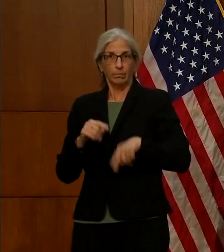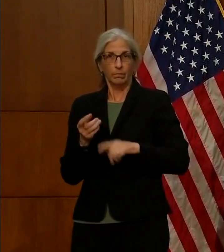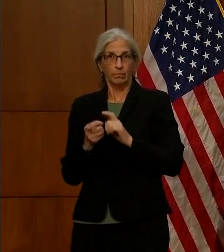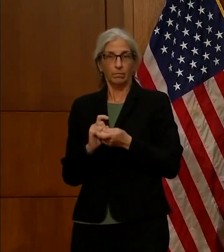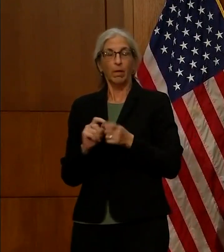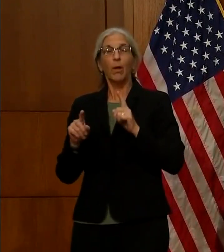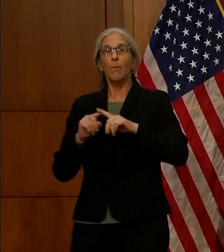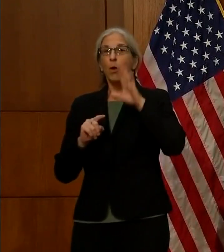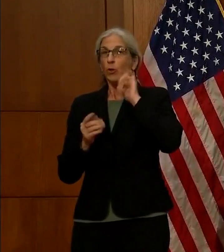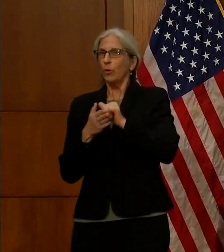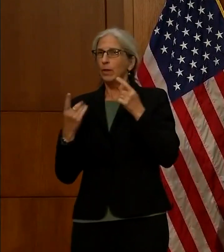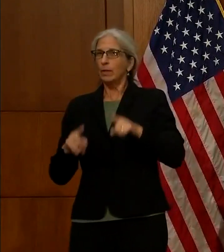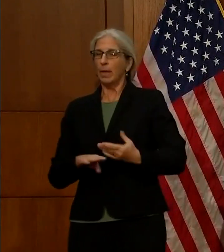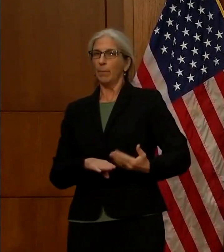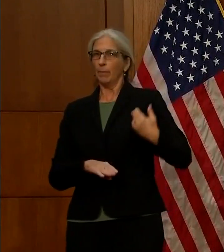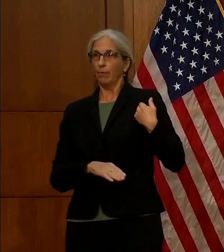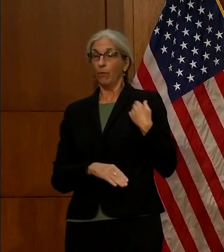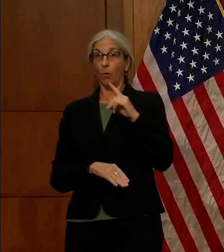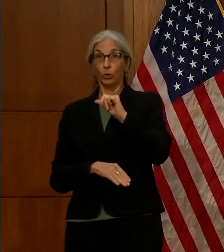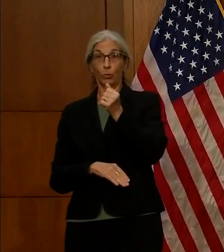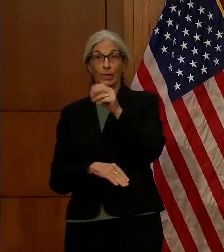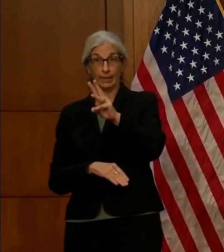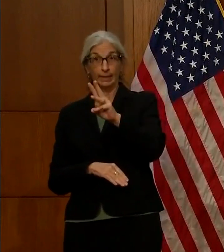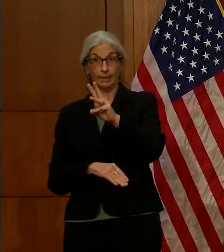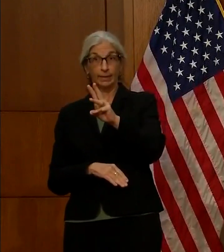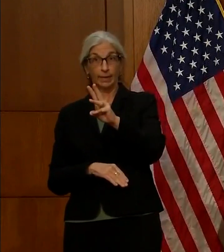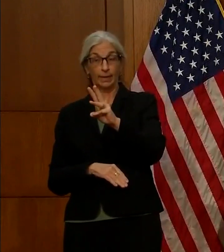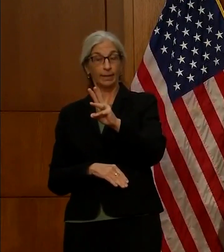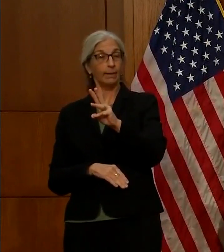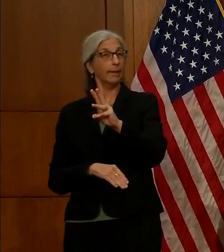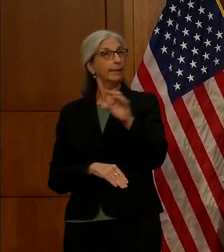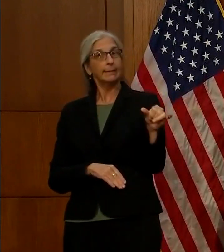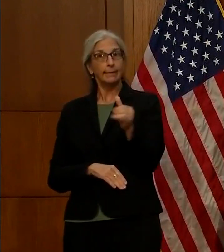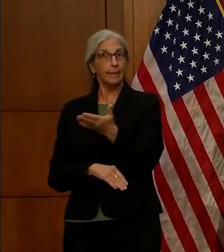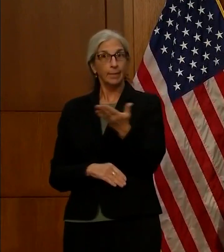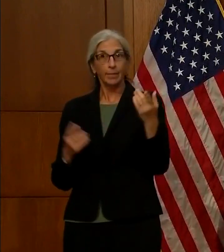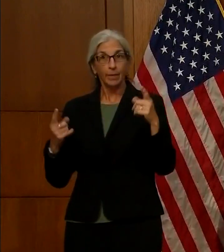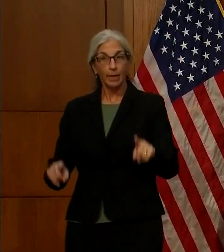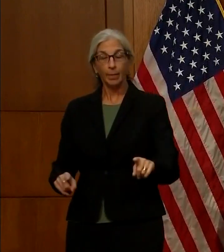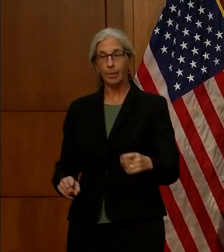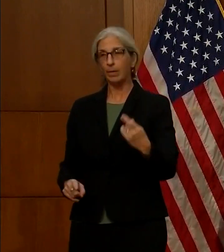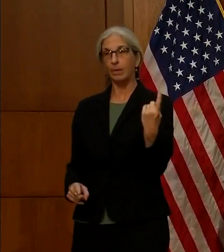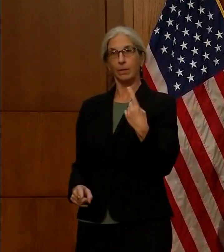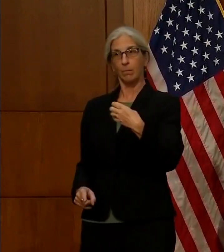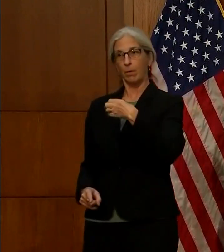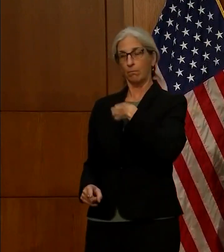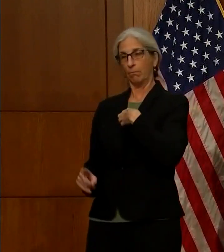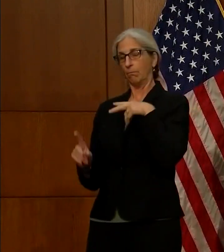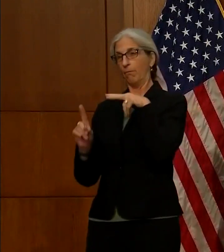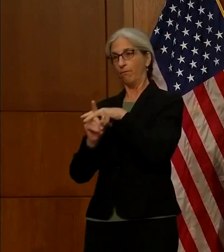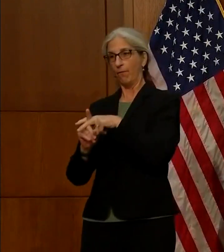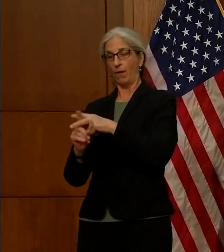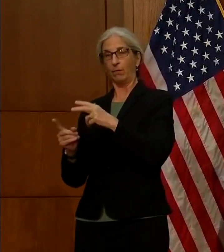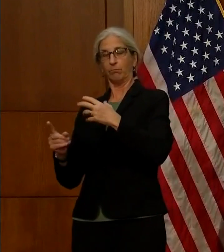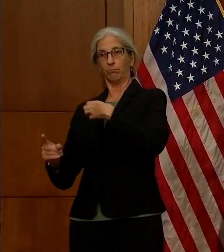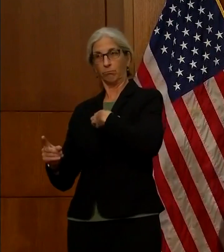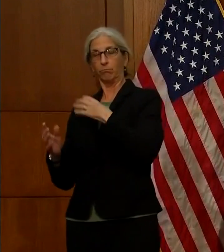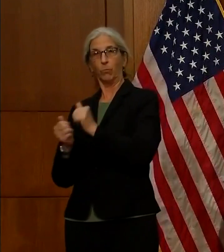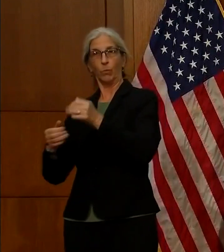THIS ISN'T HAPPENED THIS HAPPENED BEFORE AS YOU KNOW TWENTY SIXTEEN A VERY SIMILAR OCCURRENCE HAPPENED THERE WAS A